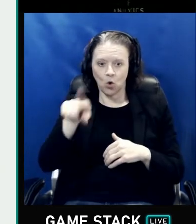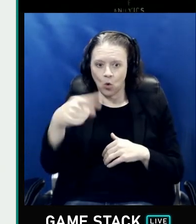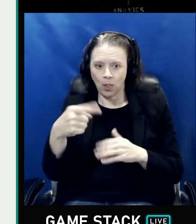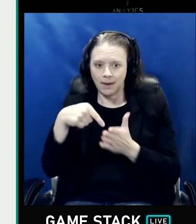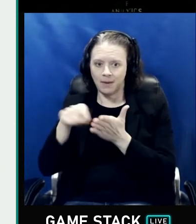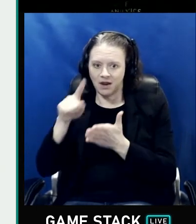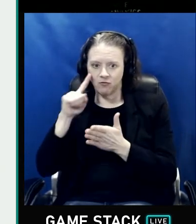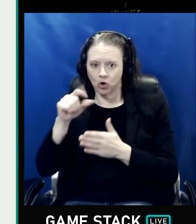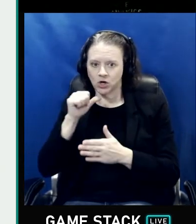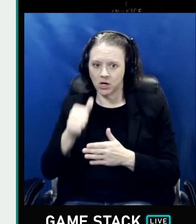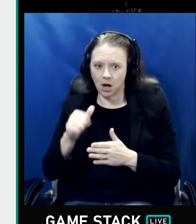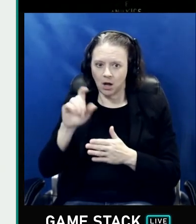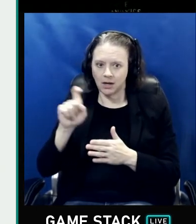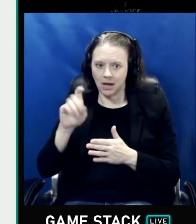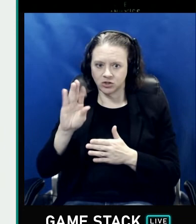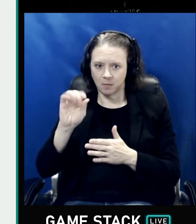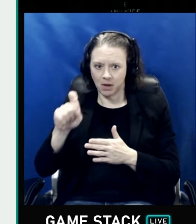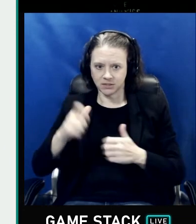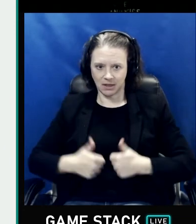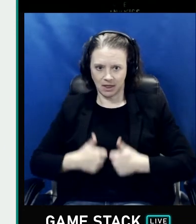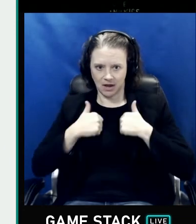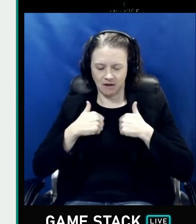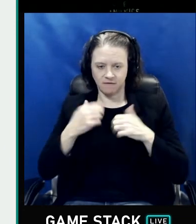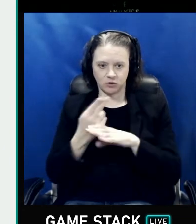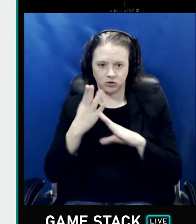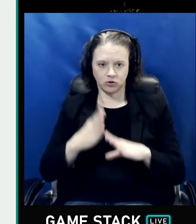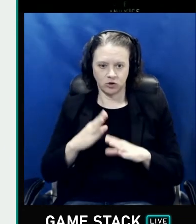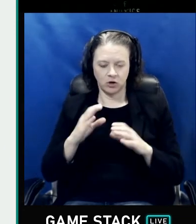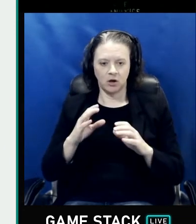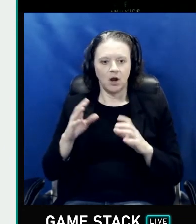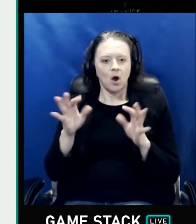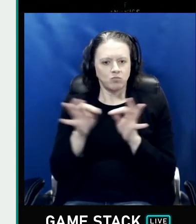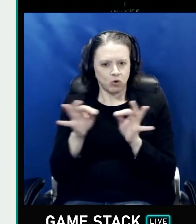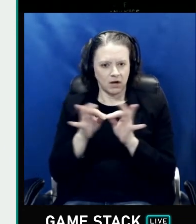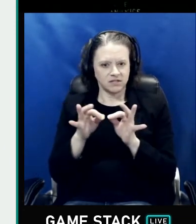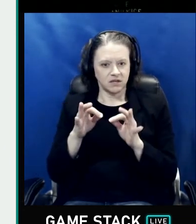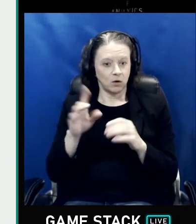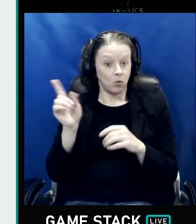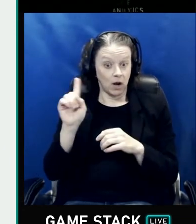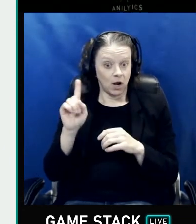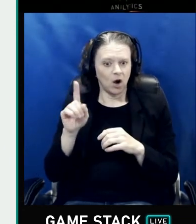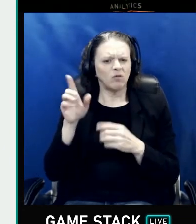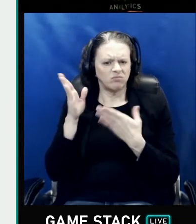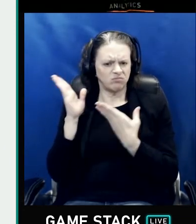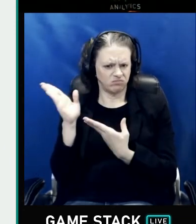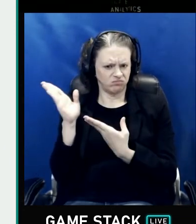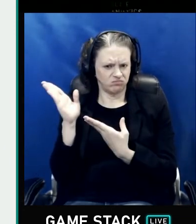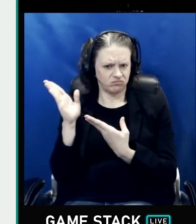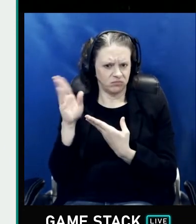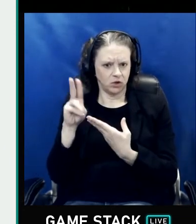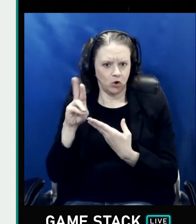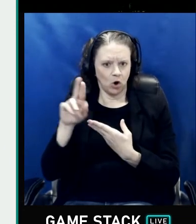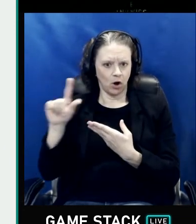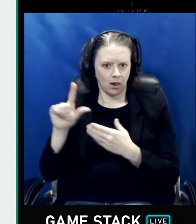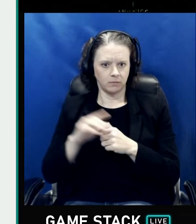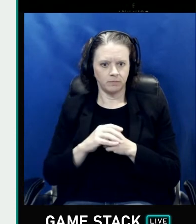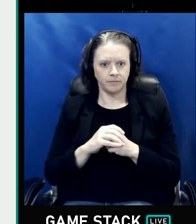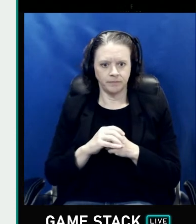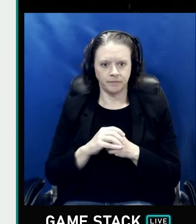and for pricing information, please visit http://playfab.com/pricing for more information. Even in a mixed mode game where you're using Xbox